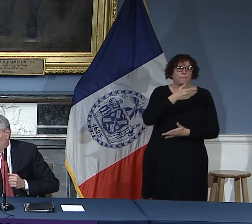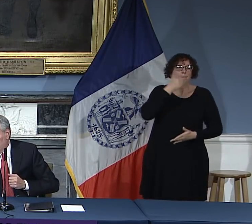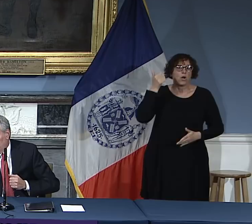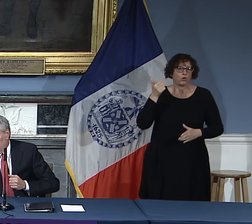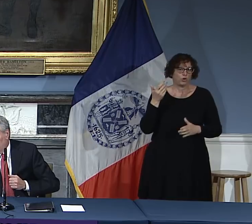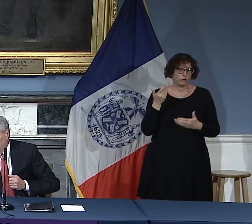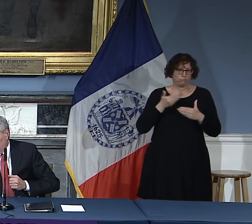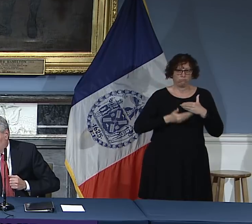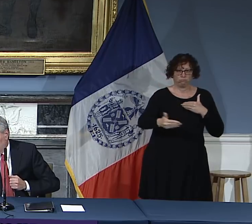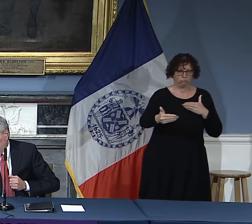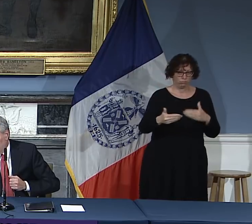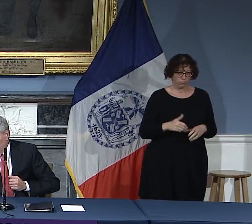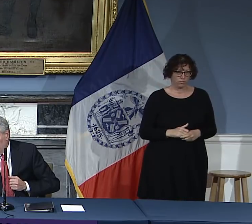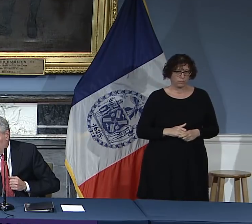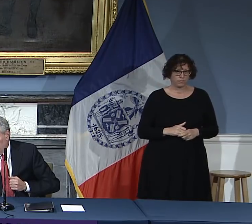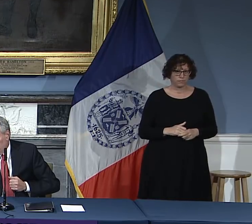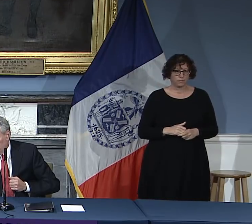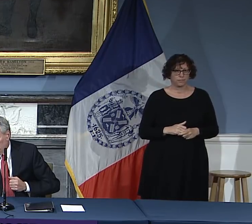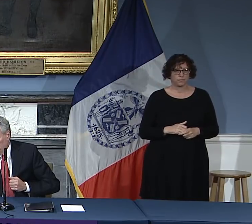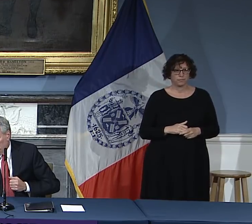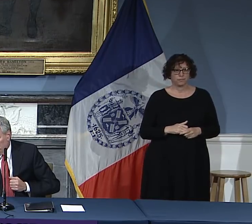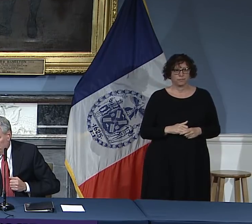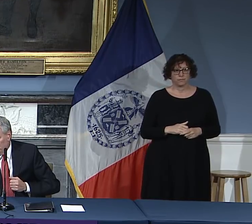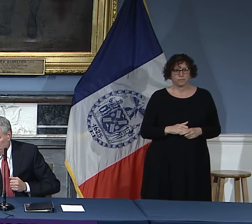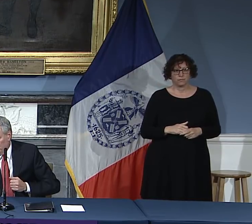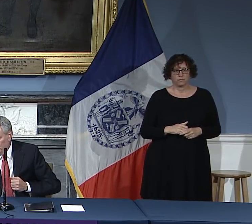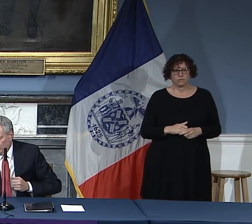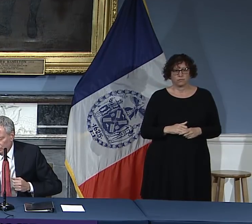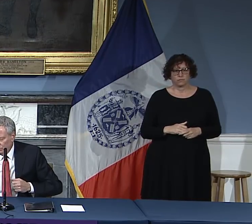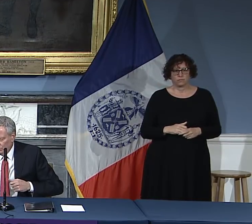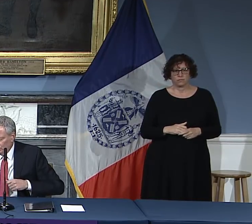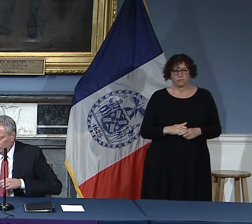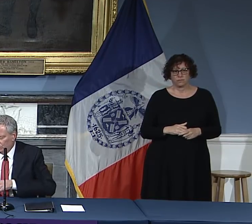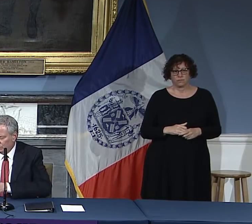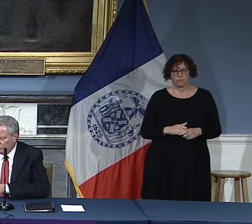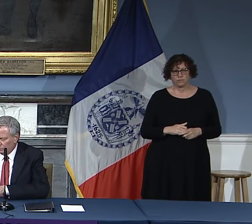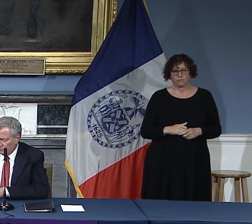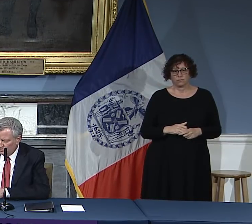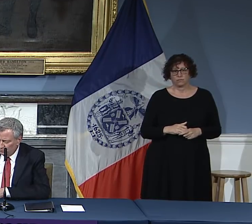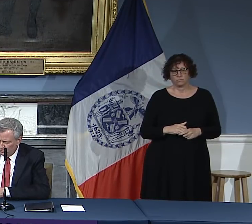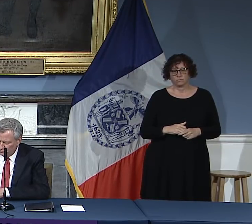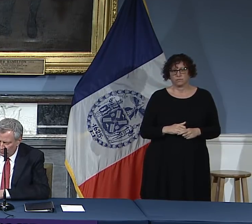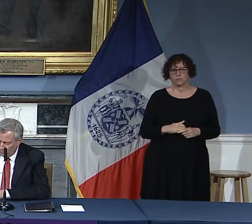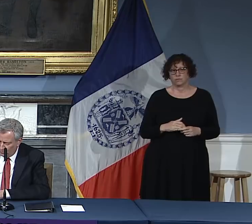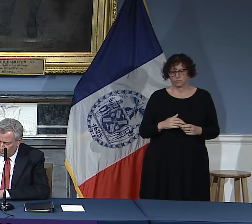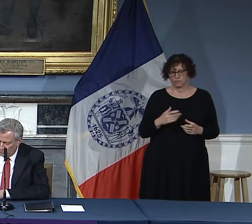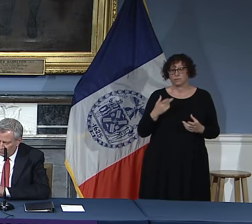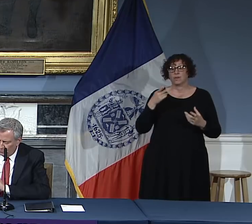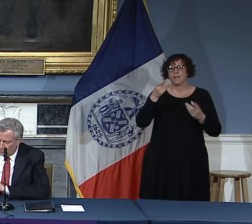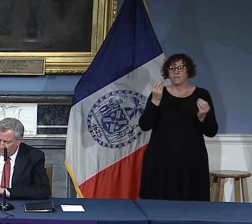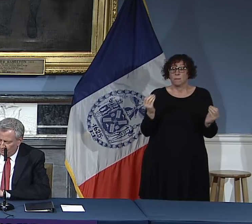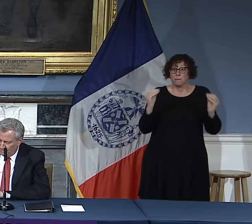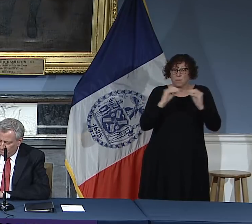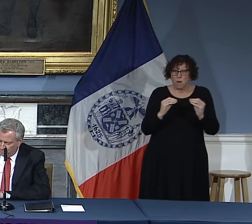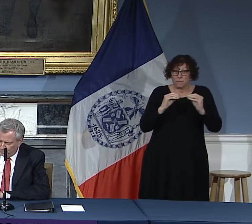NEW YORKERS TO STEP AUPNDO T STAY HOMEIF H TEY HAVE NO SYMPTOMS OR NIMIMAL